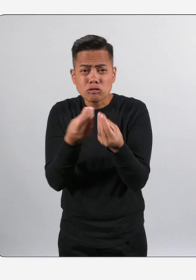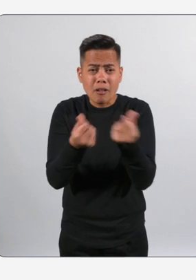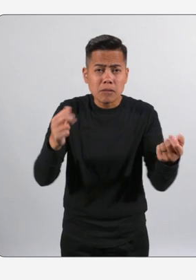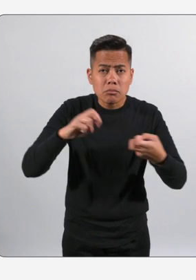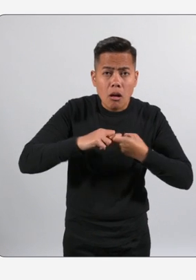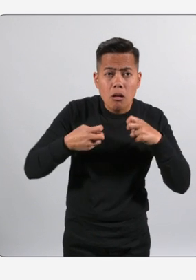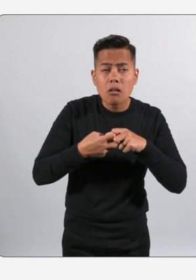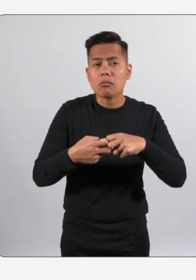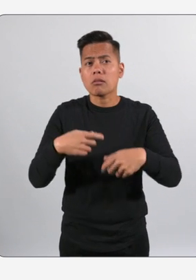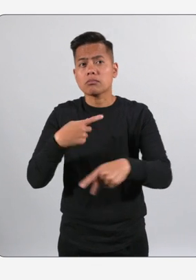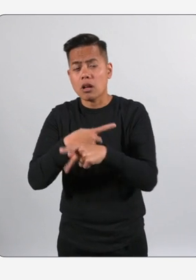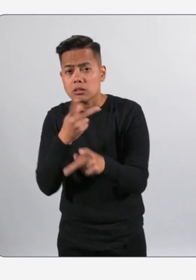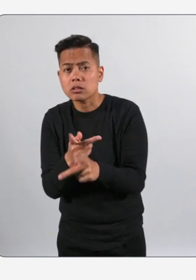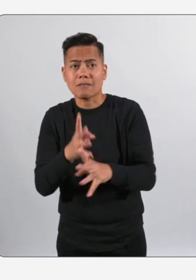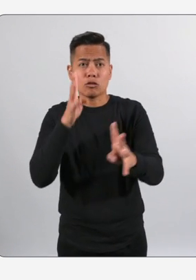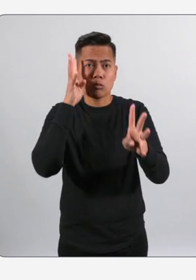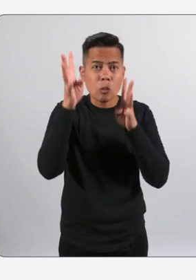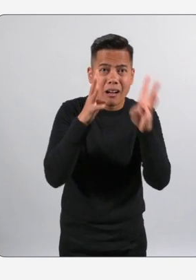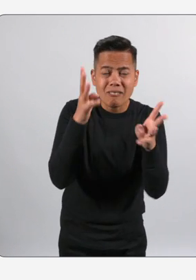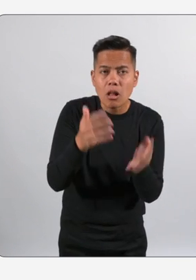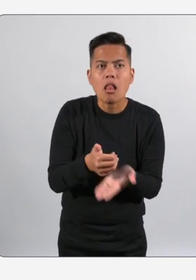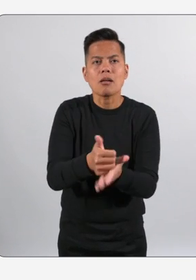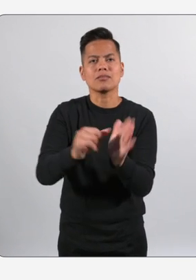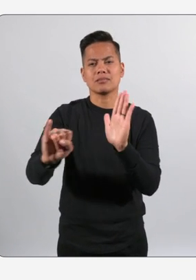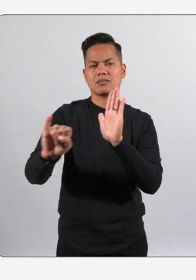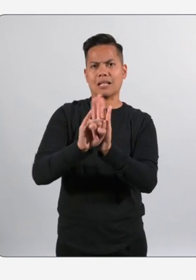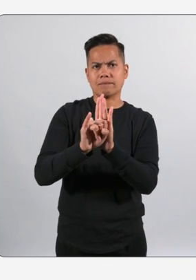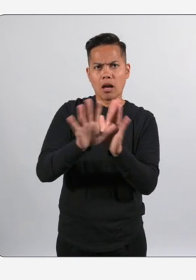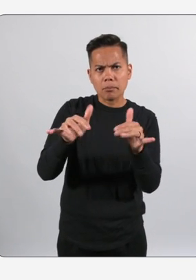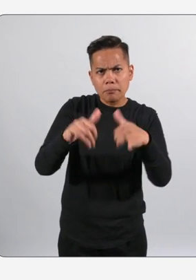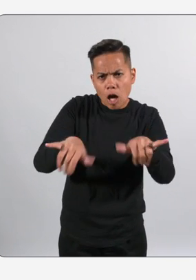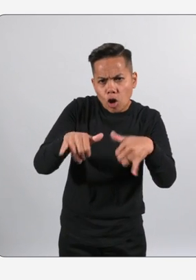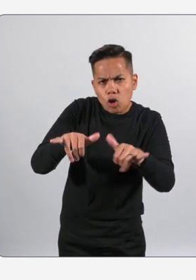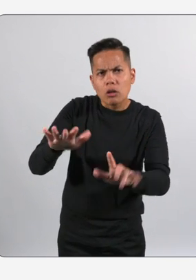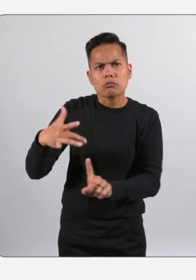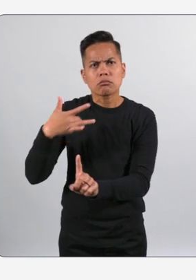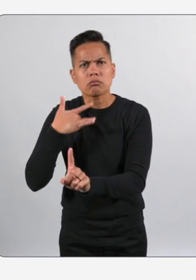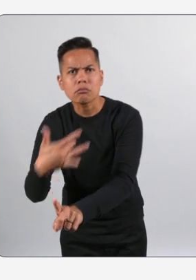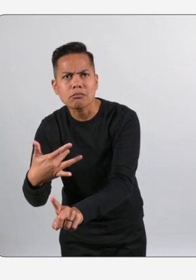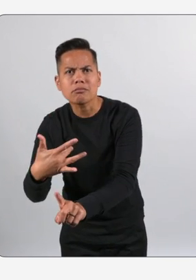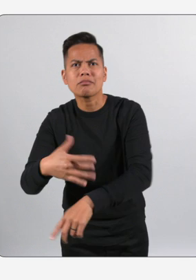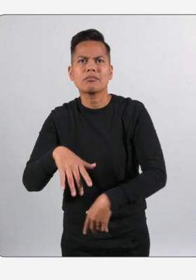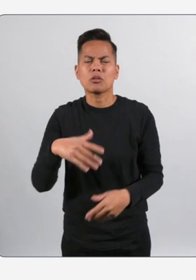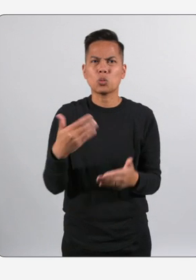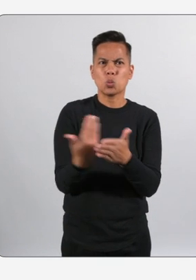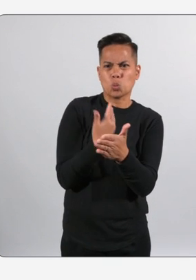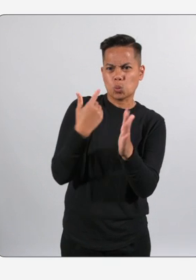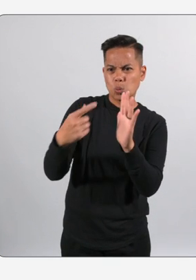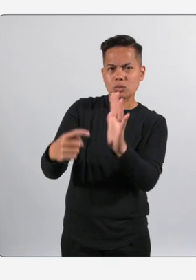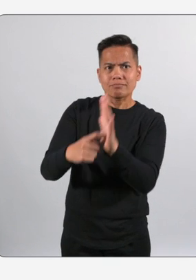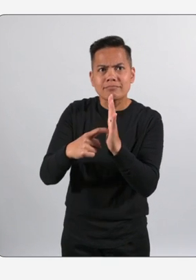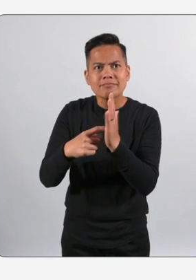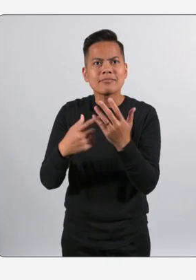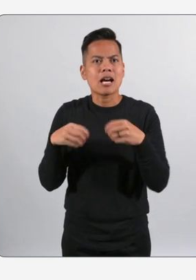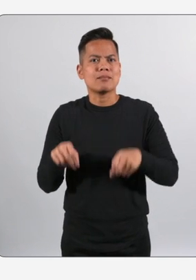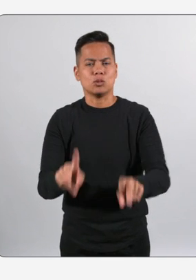It's helping identify patterns and trends, ultimately unlocking new pockets of demand and opportunity.